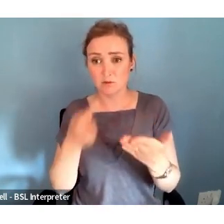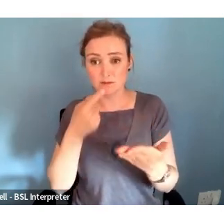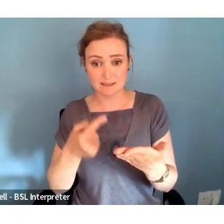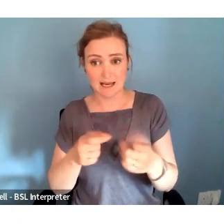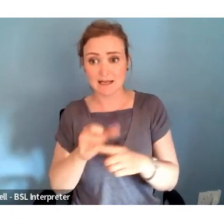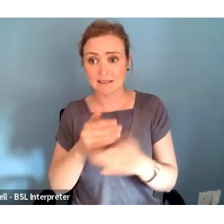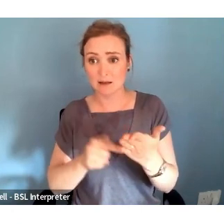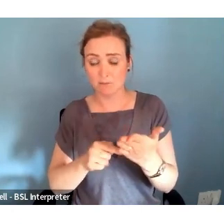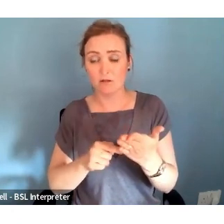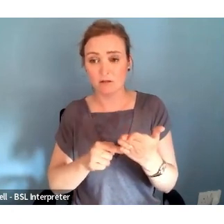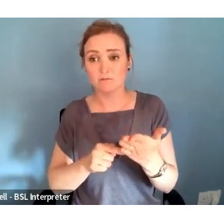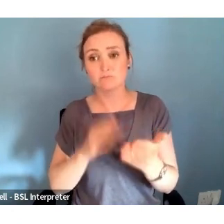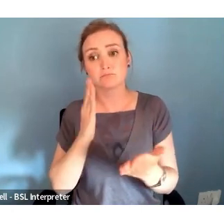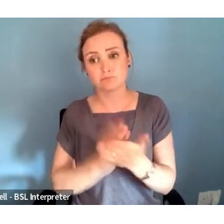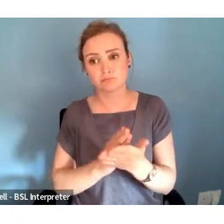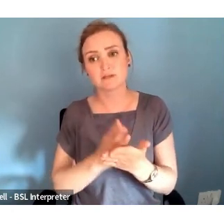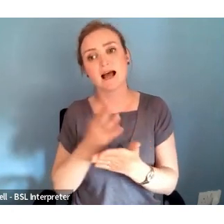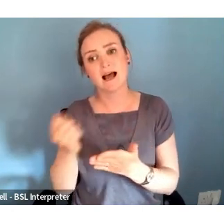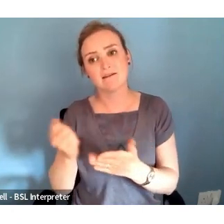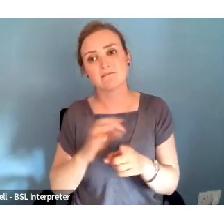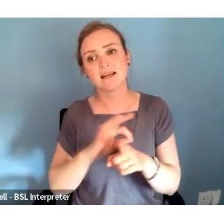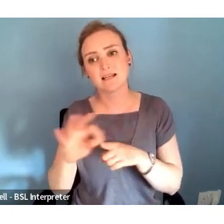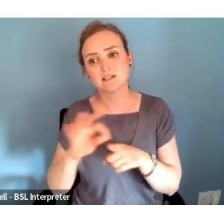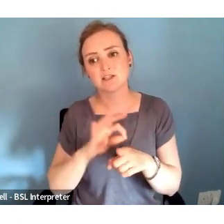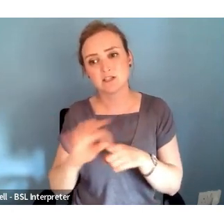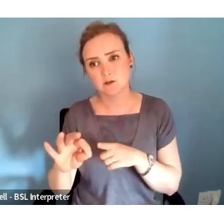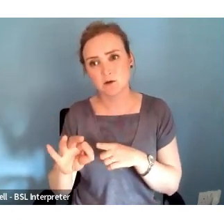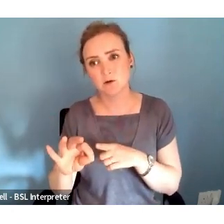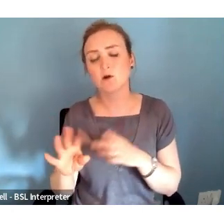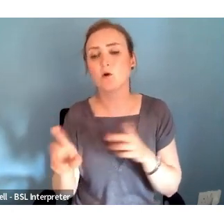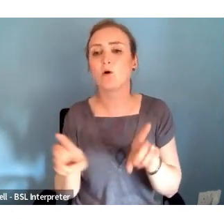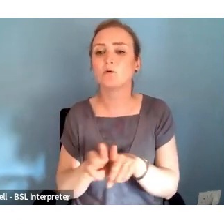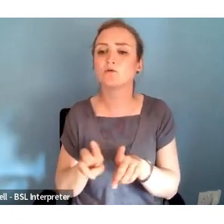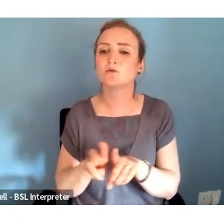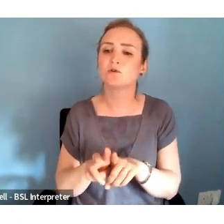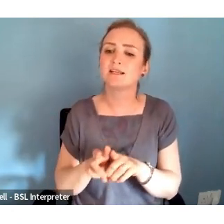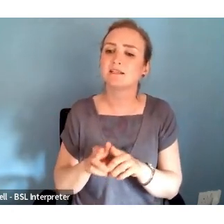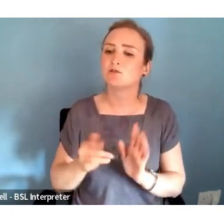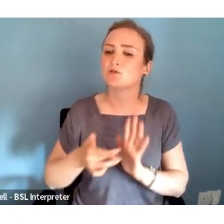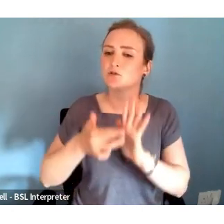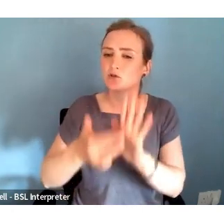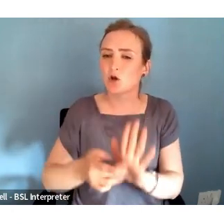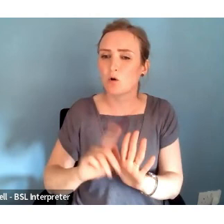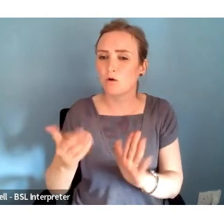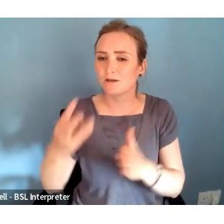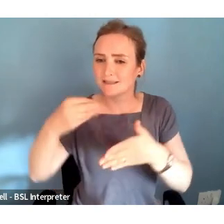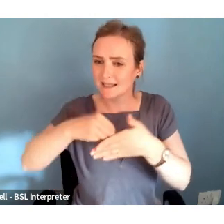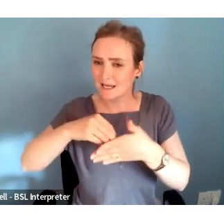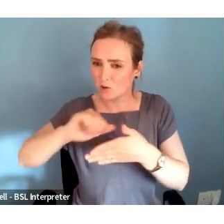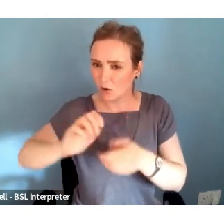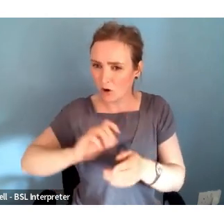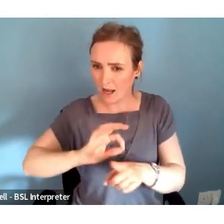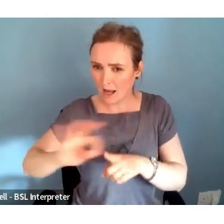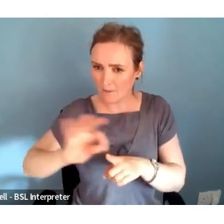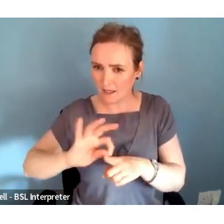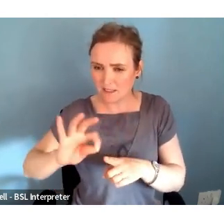ly what do you need to demonstrate in your application to make sure you meet the essential criteria